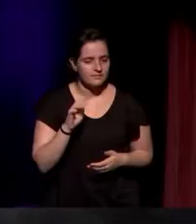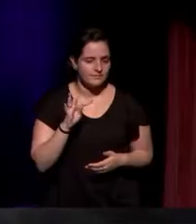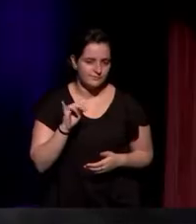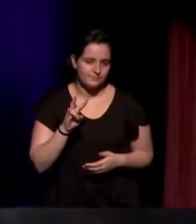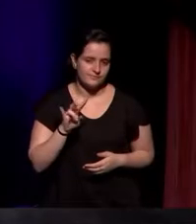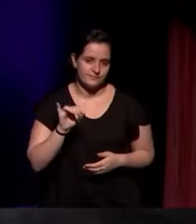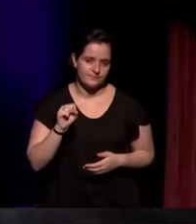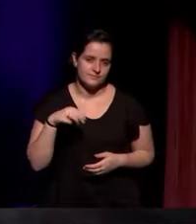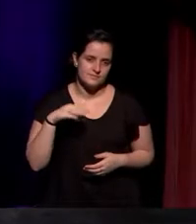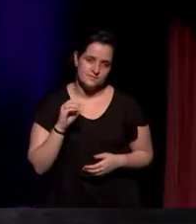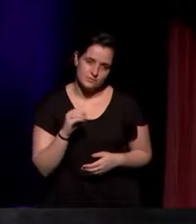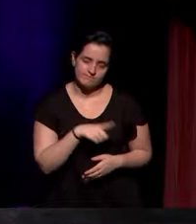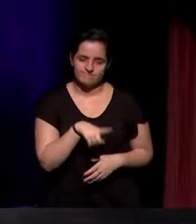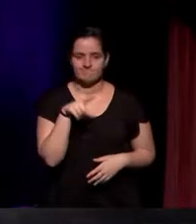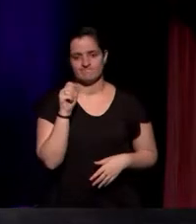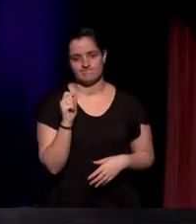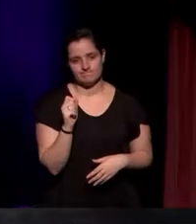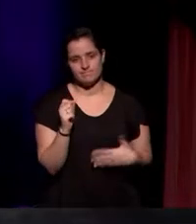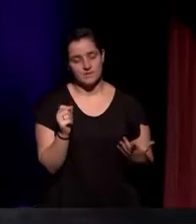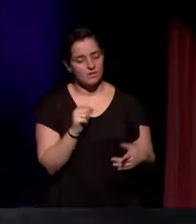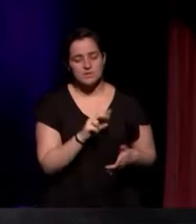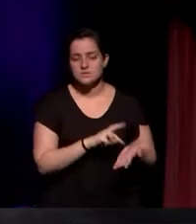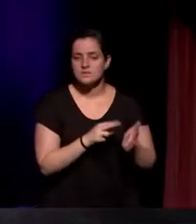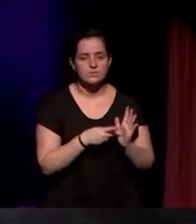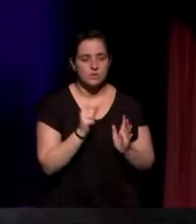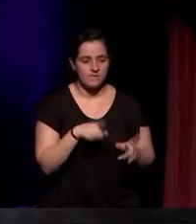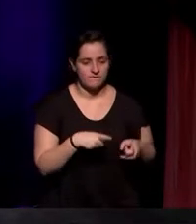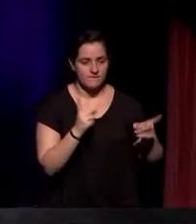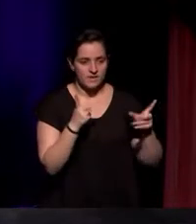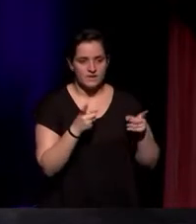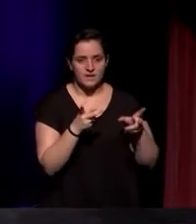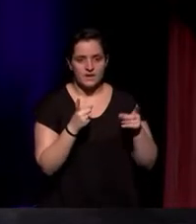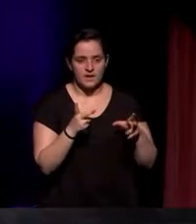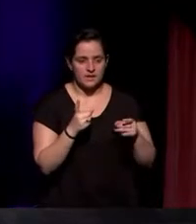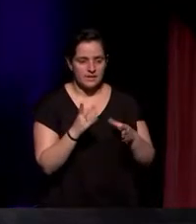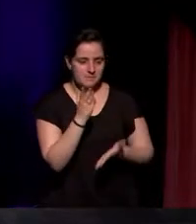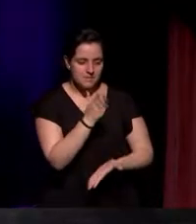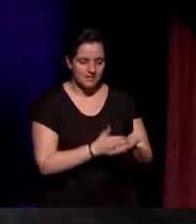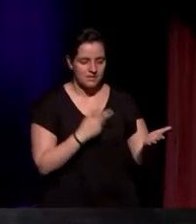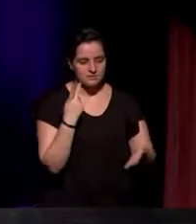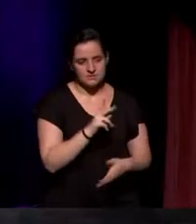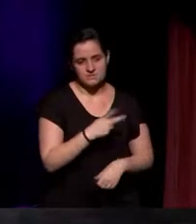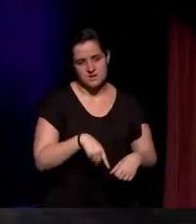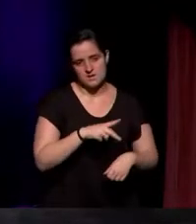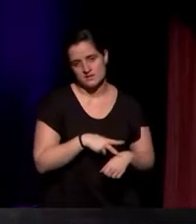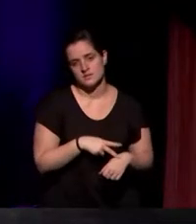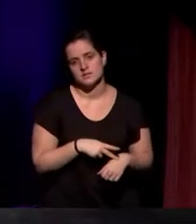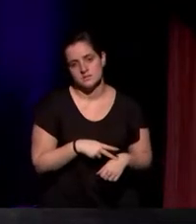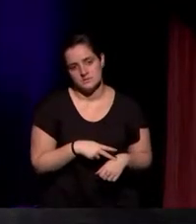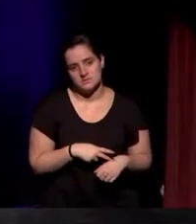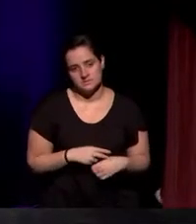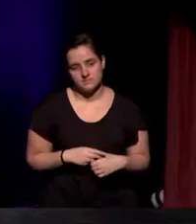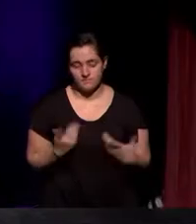what does it mean the partial sale of the country to large multinationals, that's what we're living.